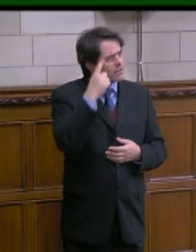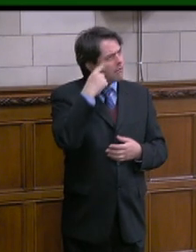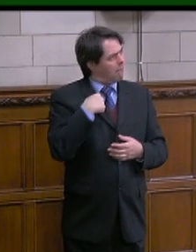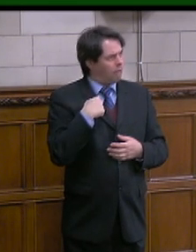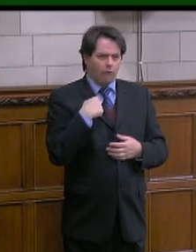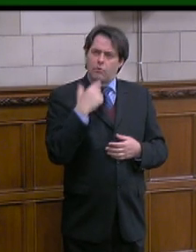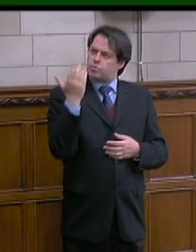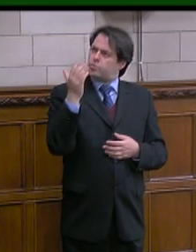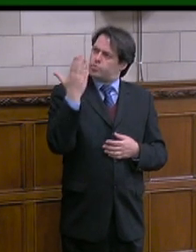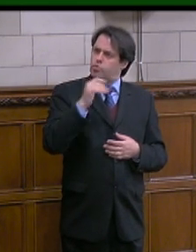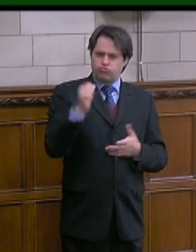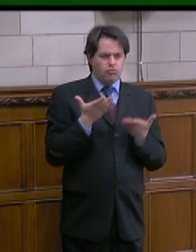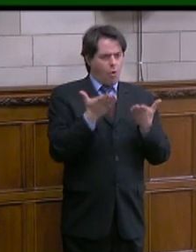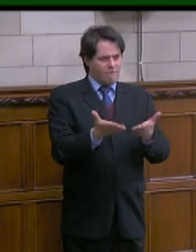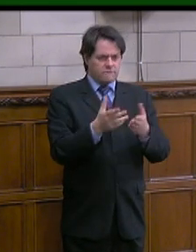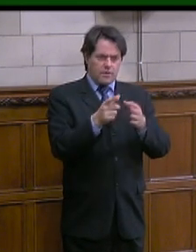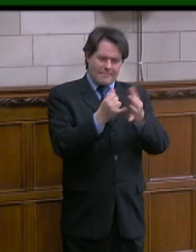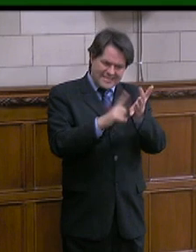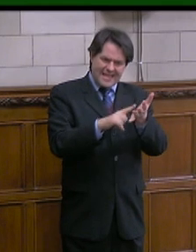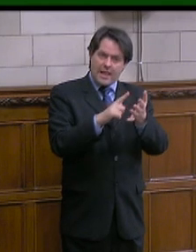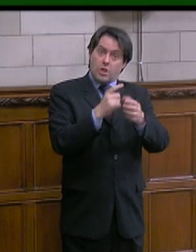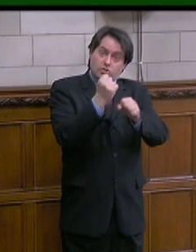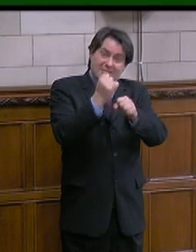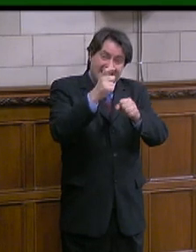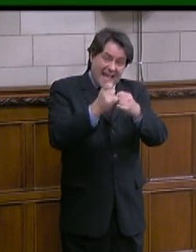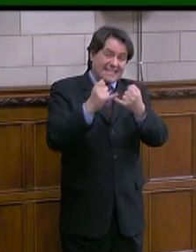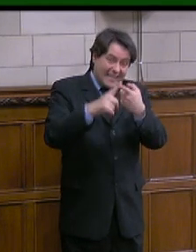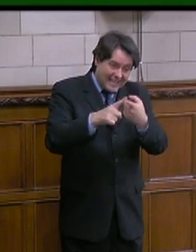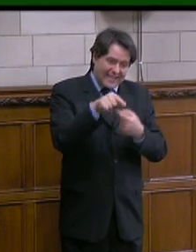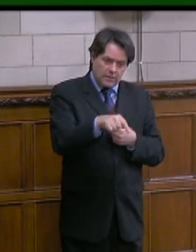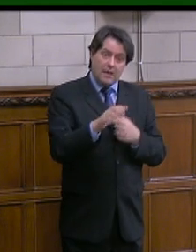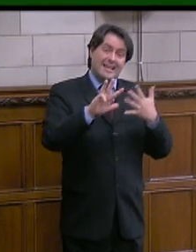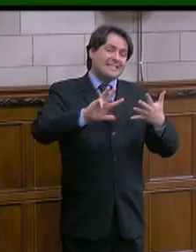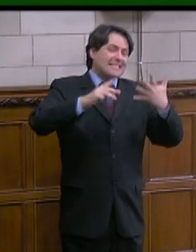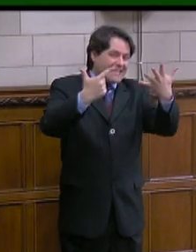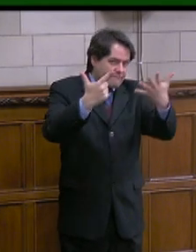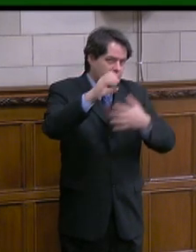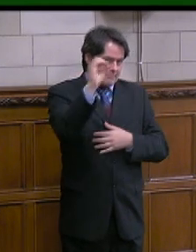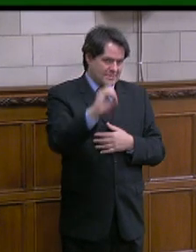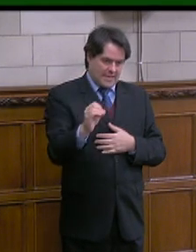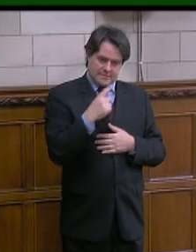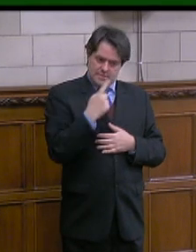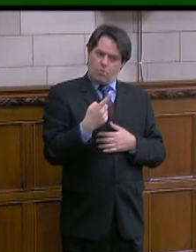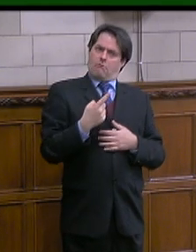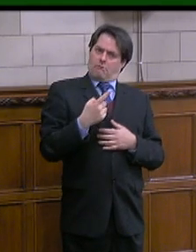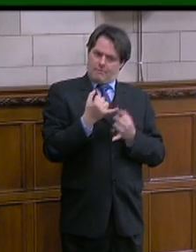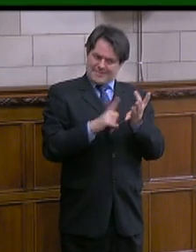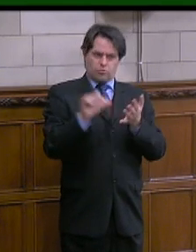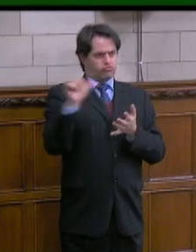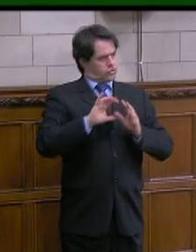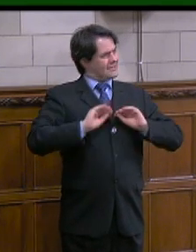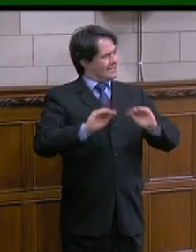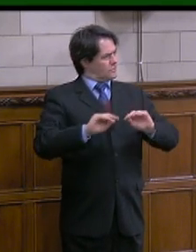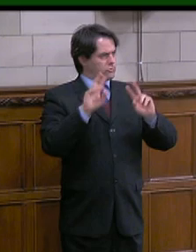should offer a BSL GCSE, and 97% think BSL should be taught in schools.